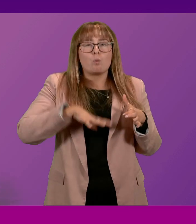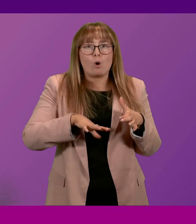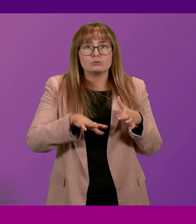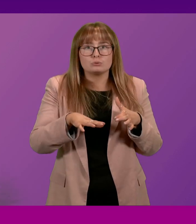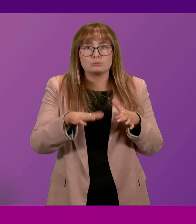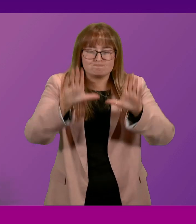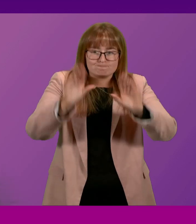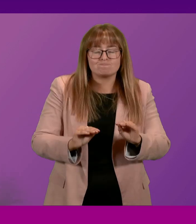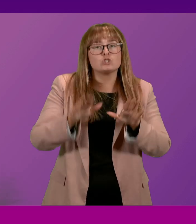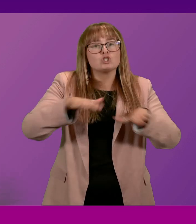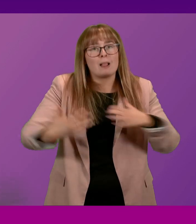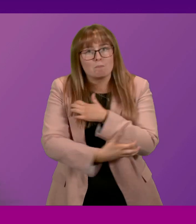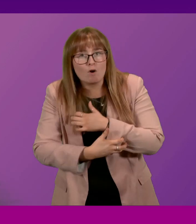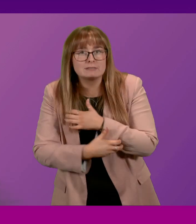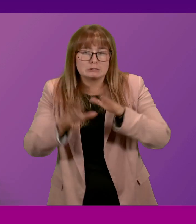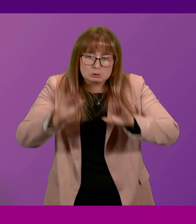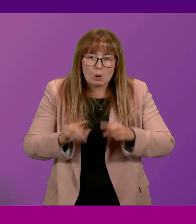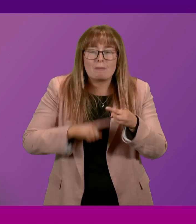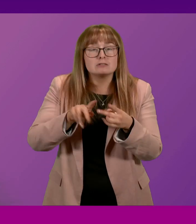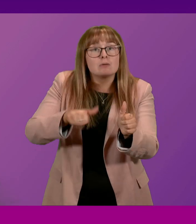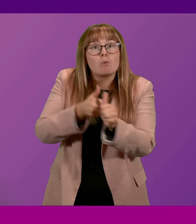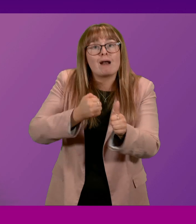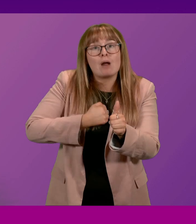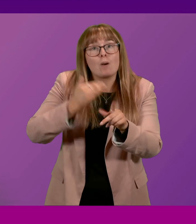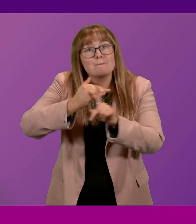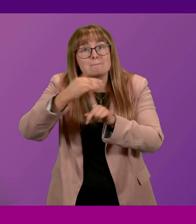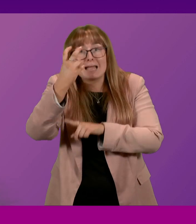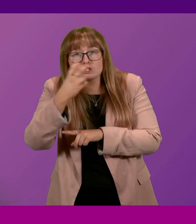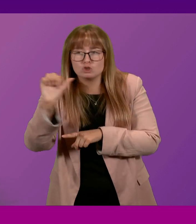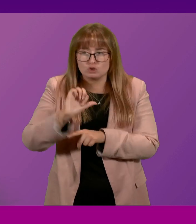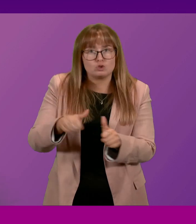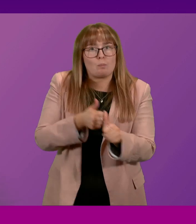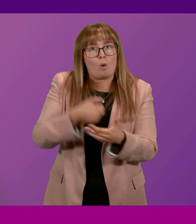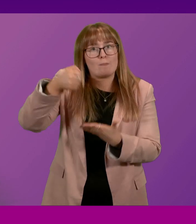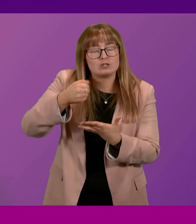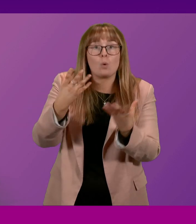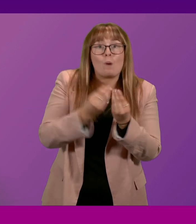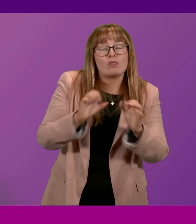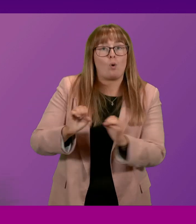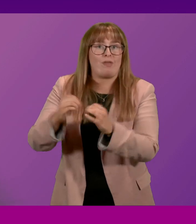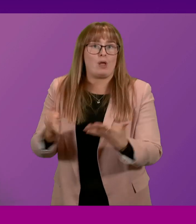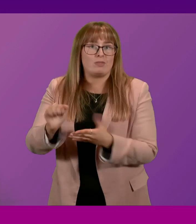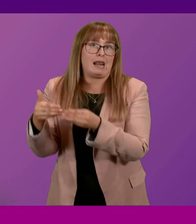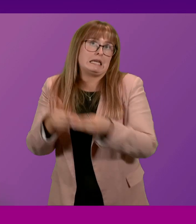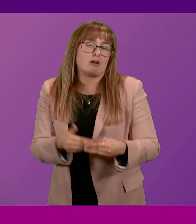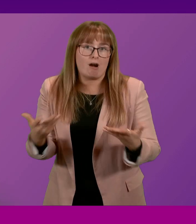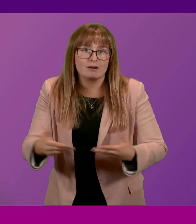poverty and support our pensioners, they should support the budget, with or without their leader?